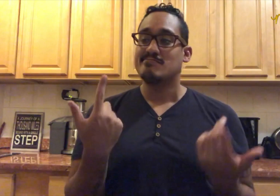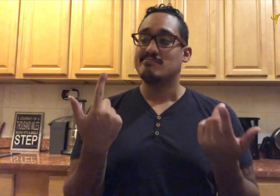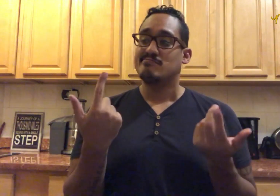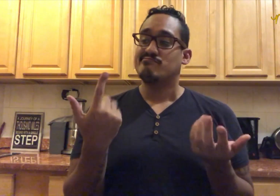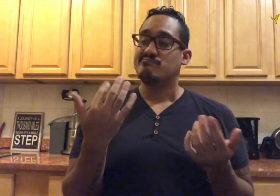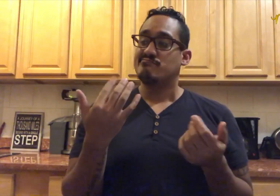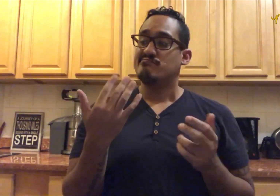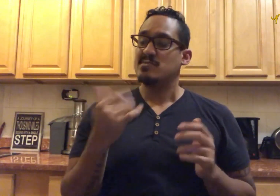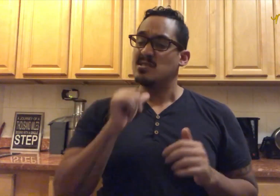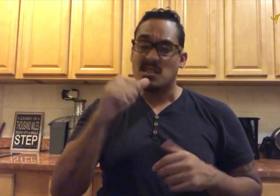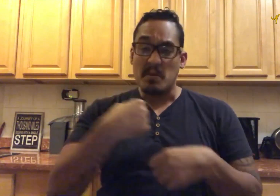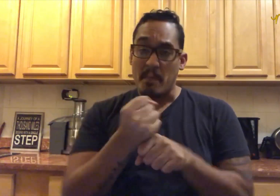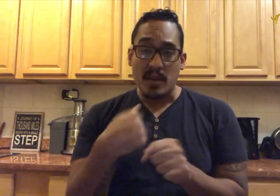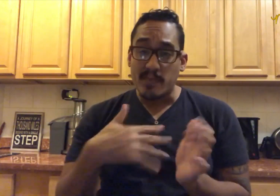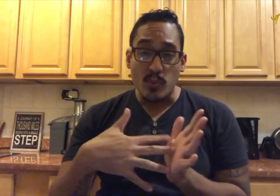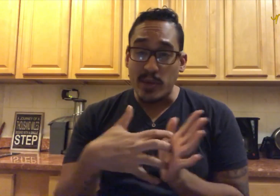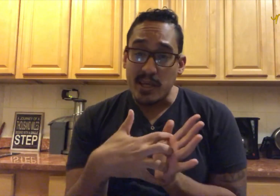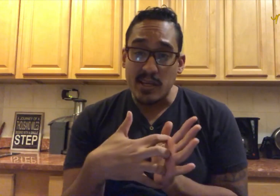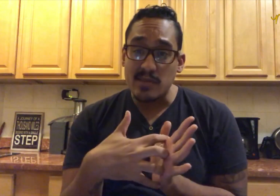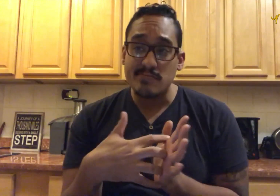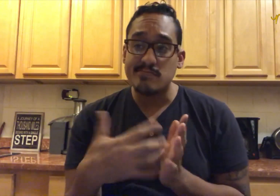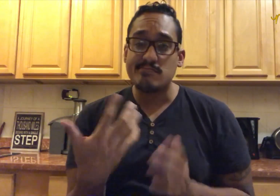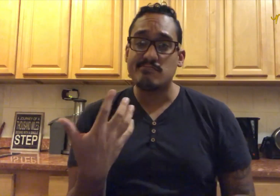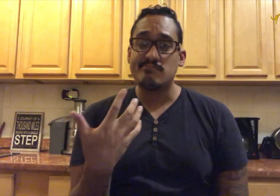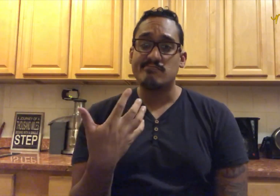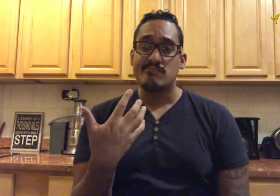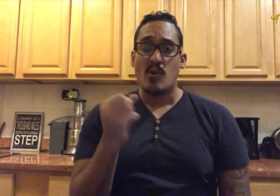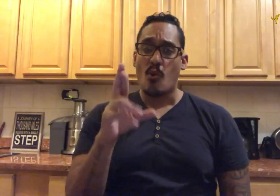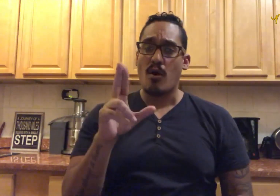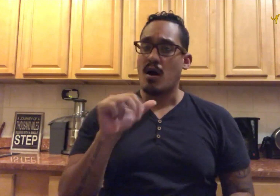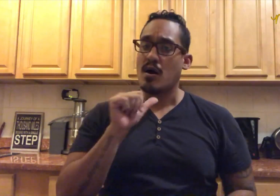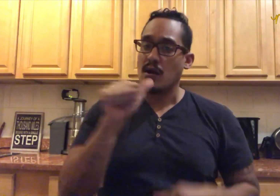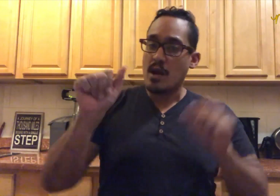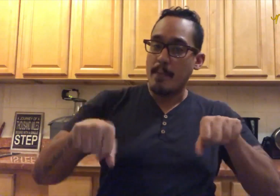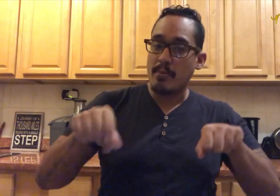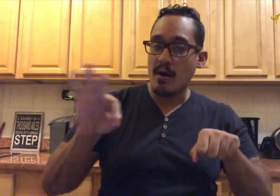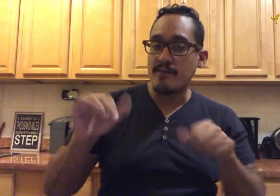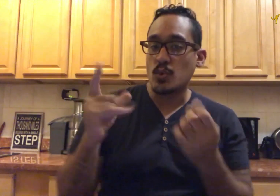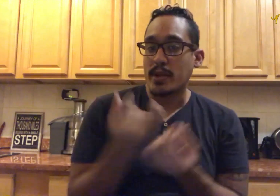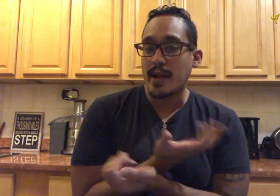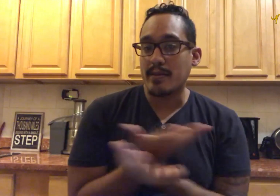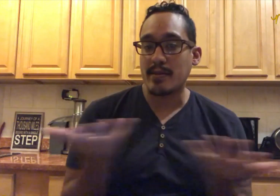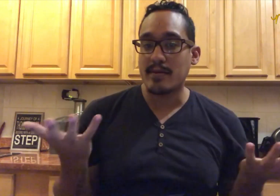I'm not weaker for it, nor am I incapable of anything.